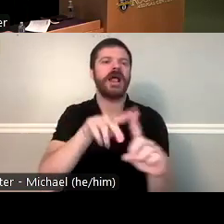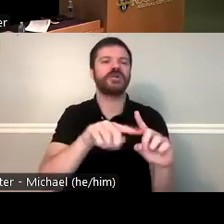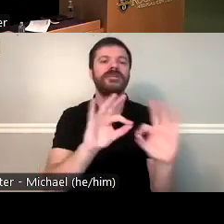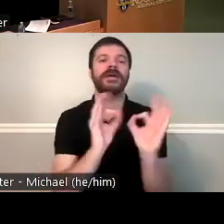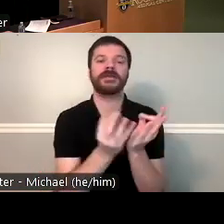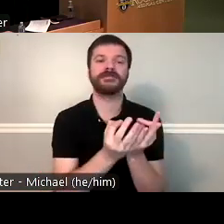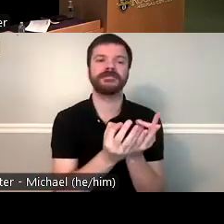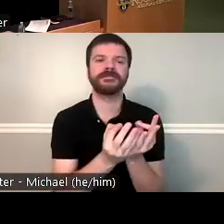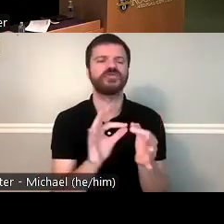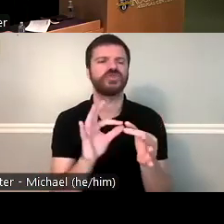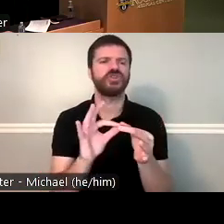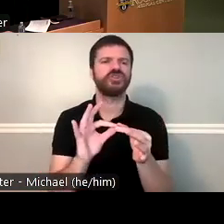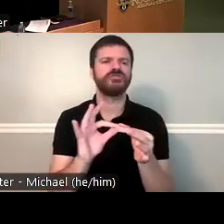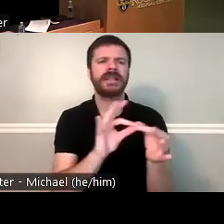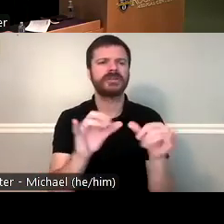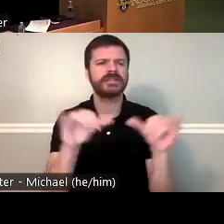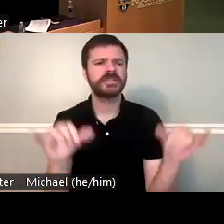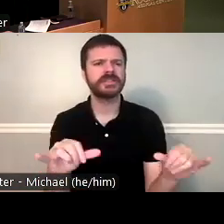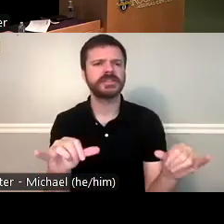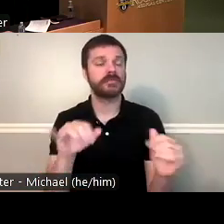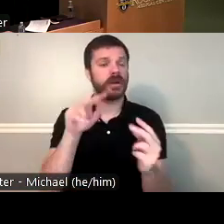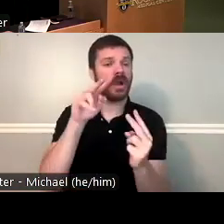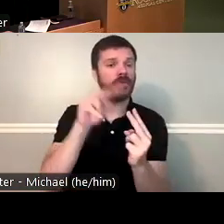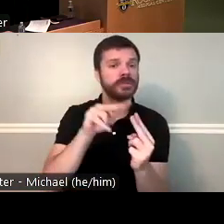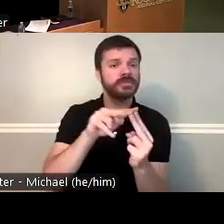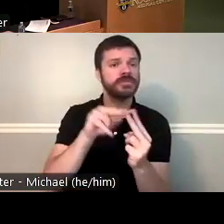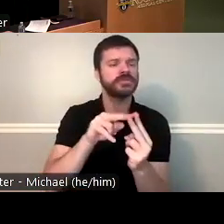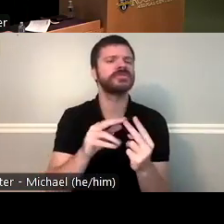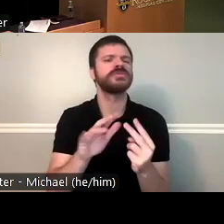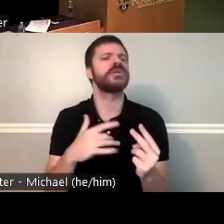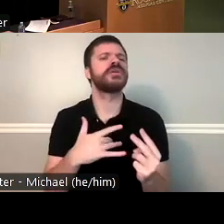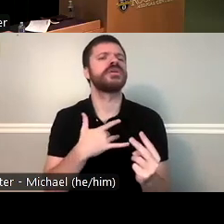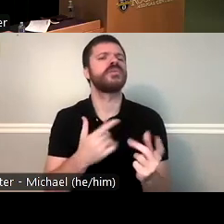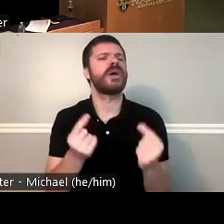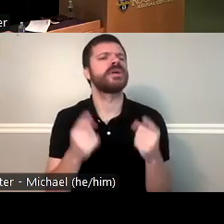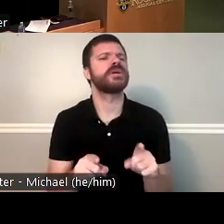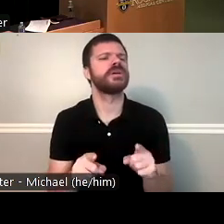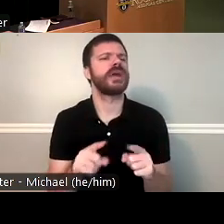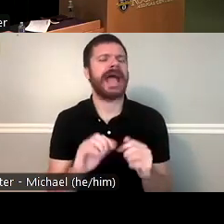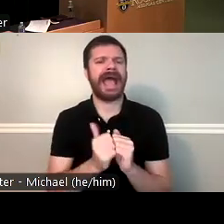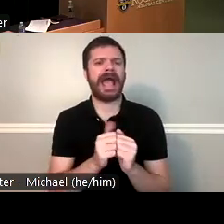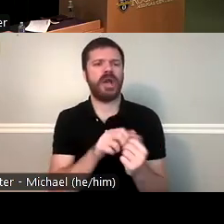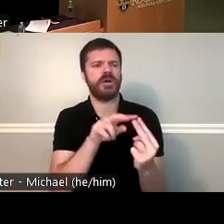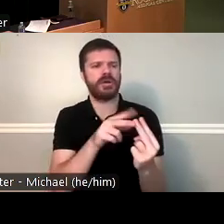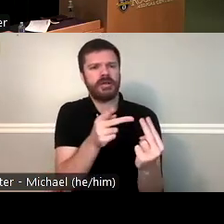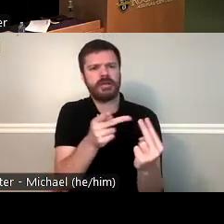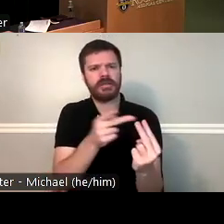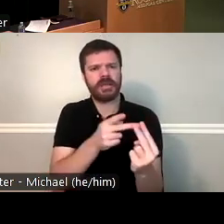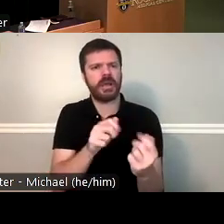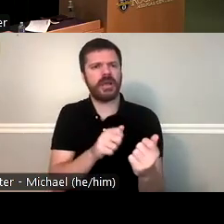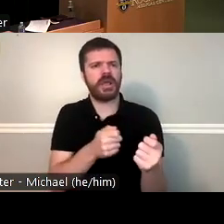at relational systems look at couples and what happens and how do they handle those experiences